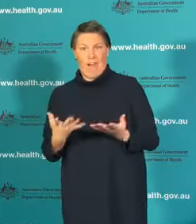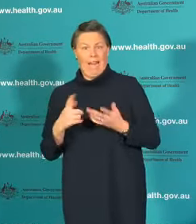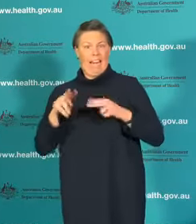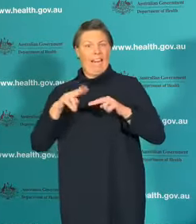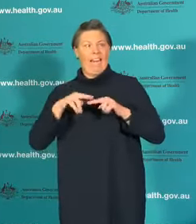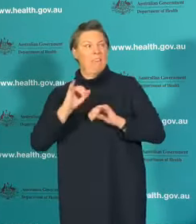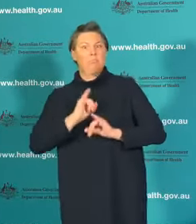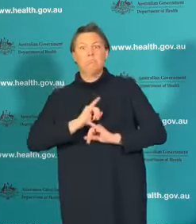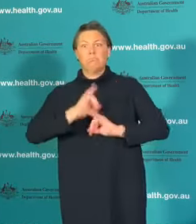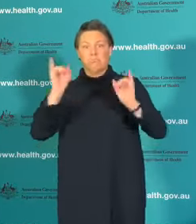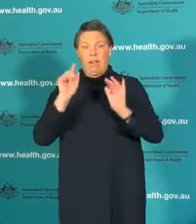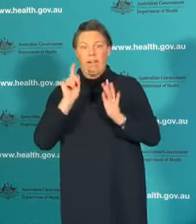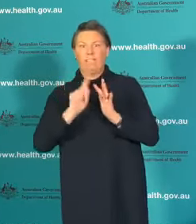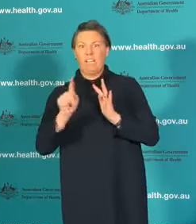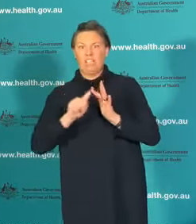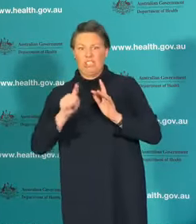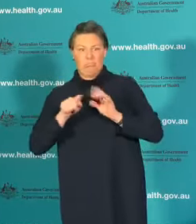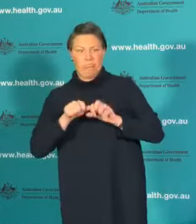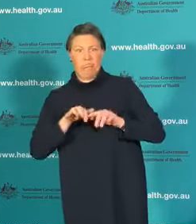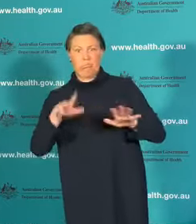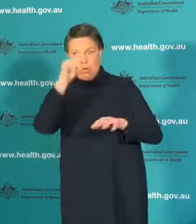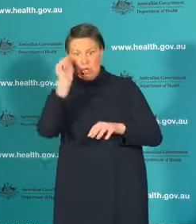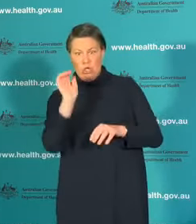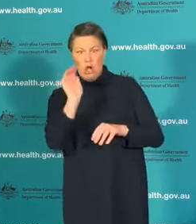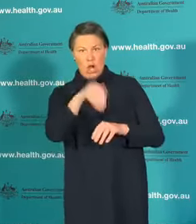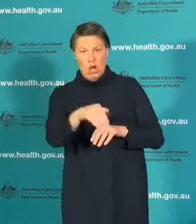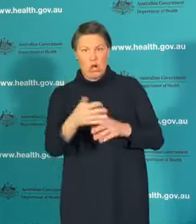Given we knew quite early on through international cases that